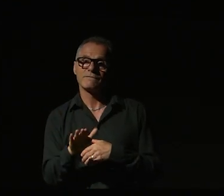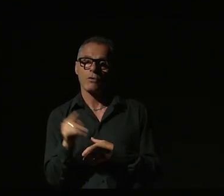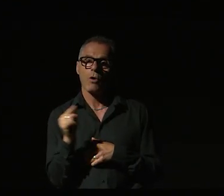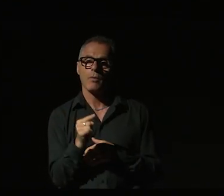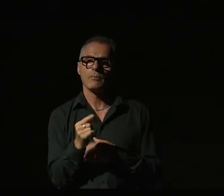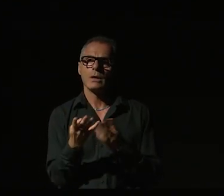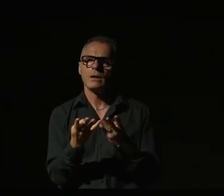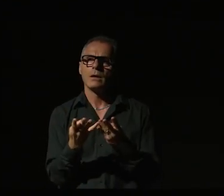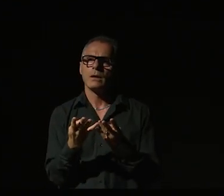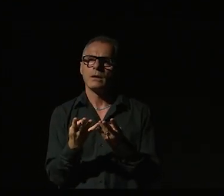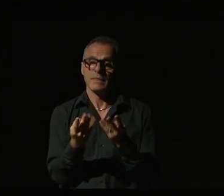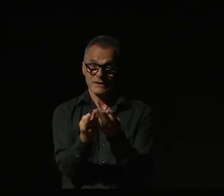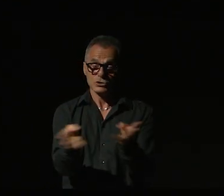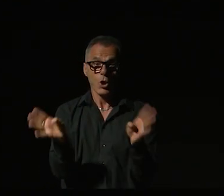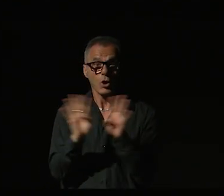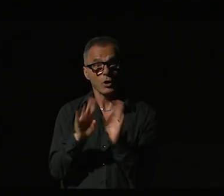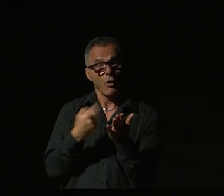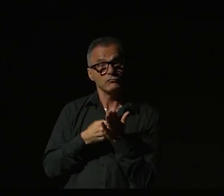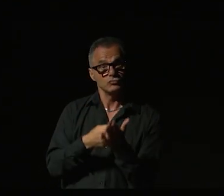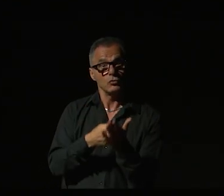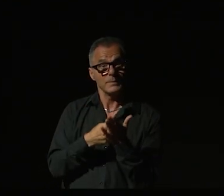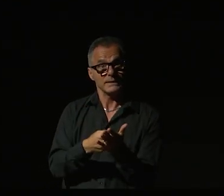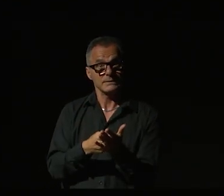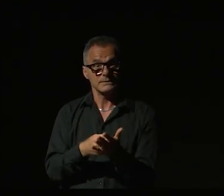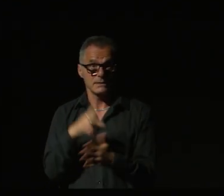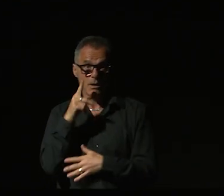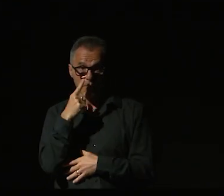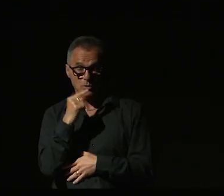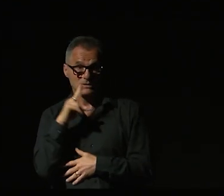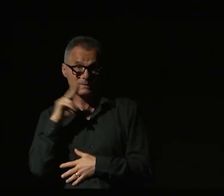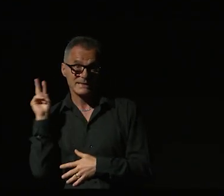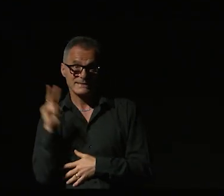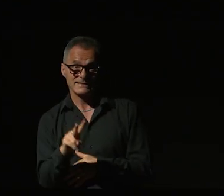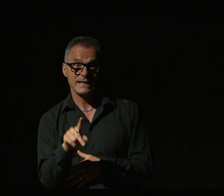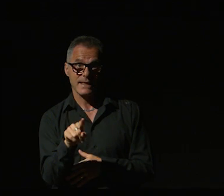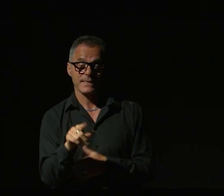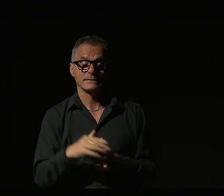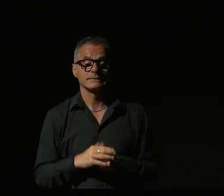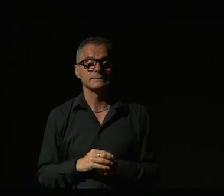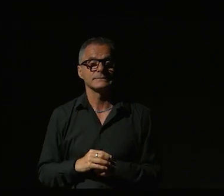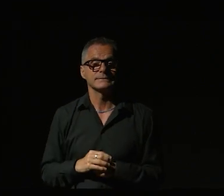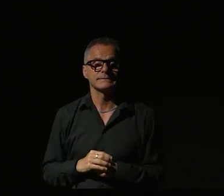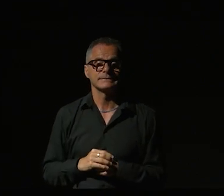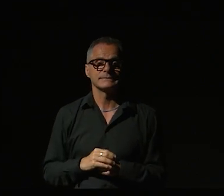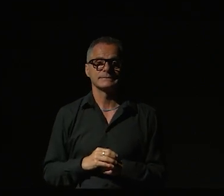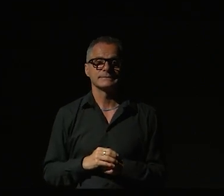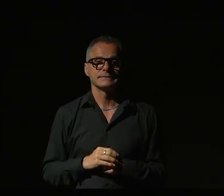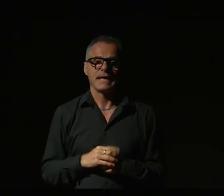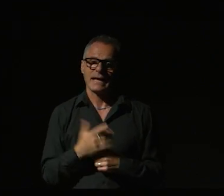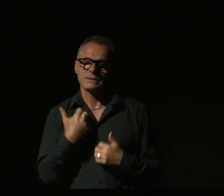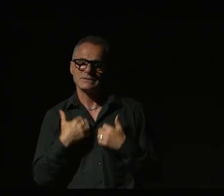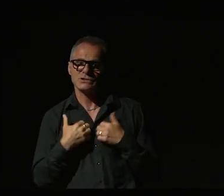of Rubens possibly seeing that there's not only an interest in copying the scenery,